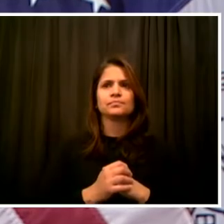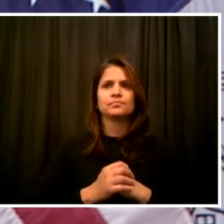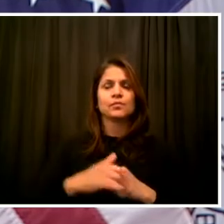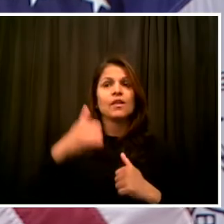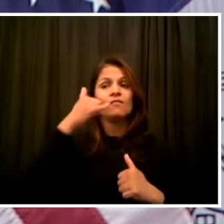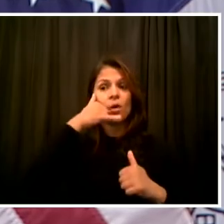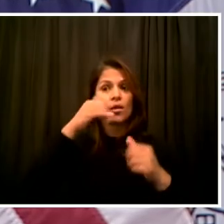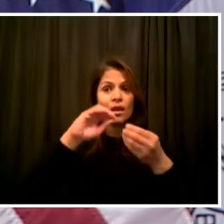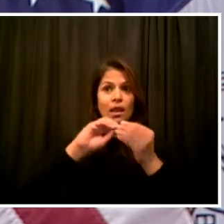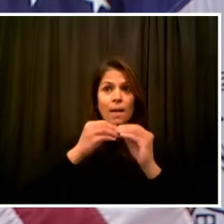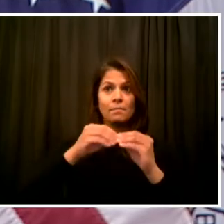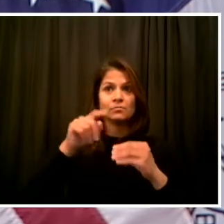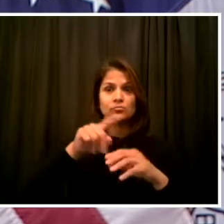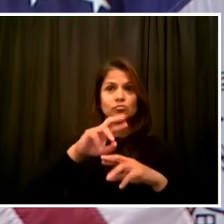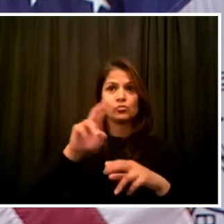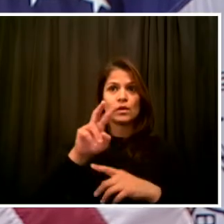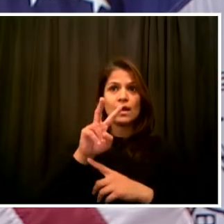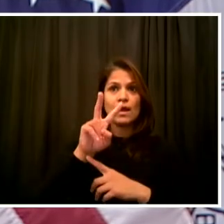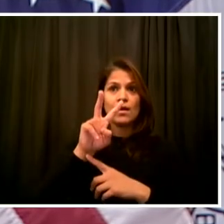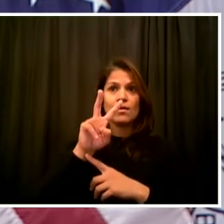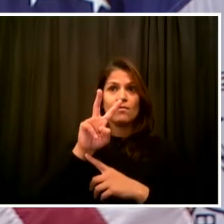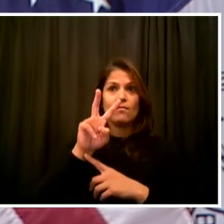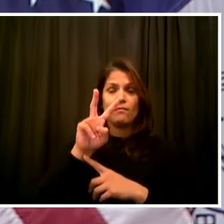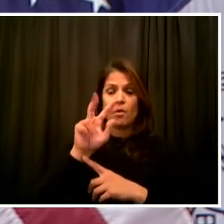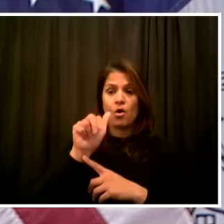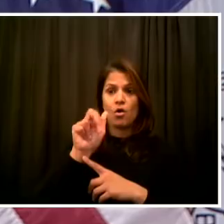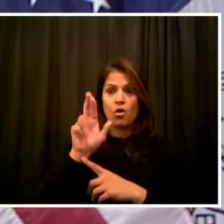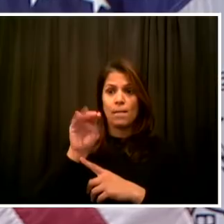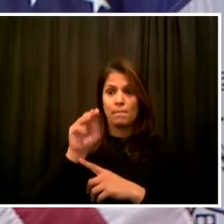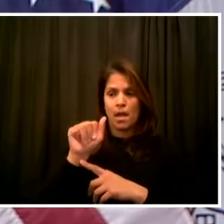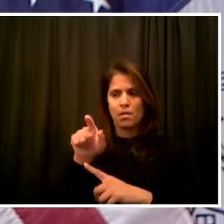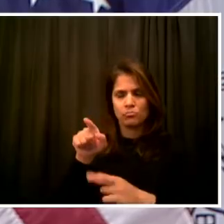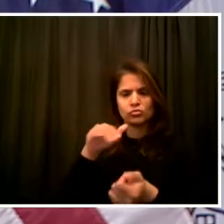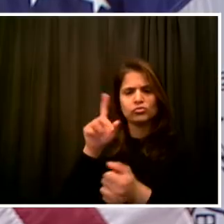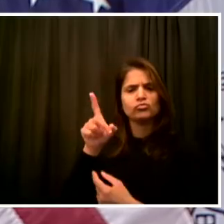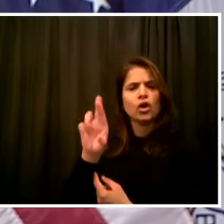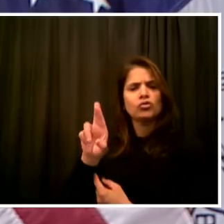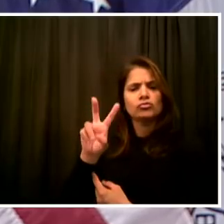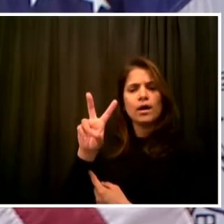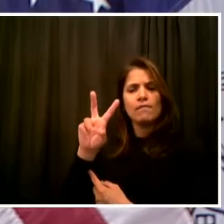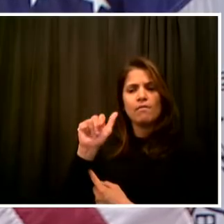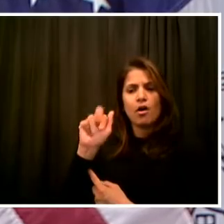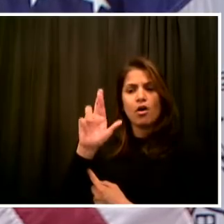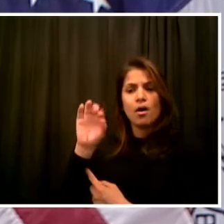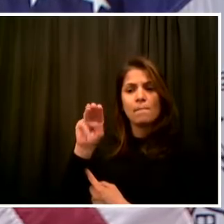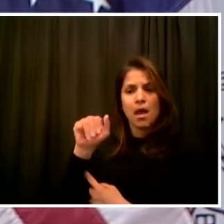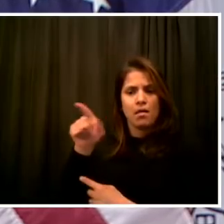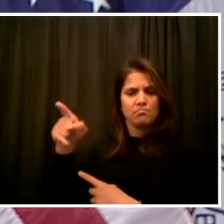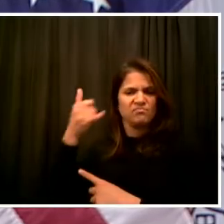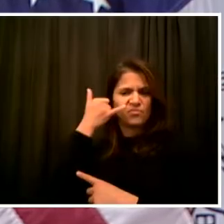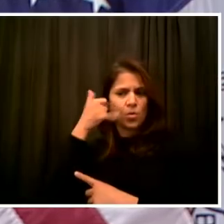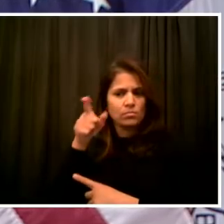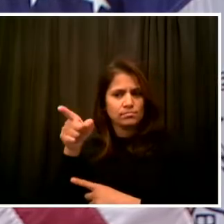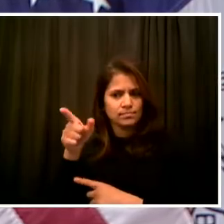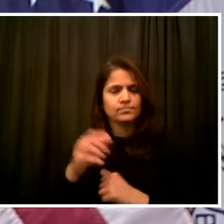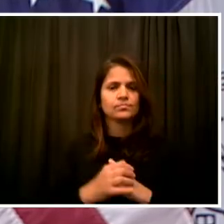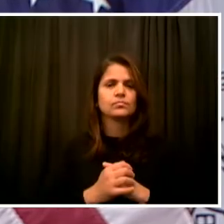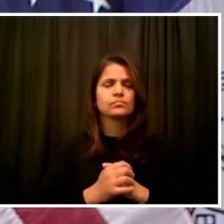JOURNALIST. JUST A QUICK REMINDER THAT WE HAVE DR. VARMA, DR. CASS AND COMMISSIONER BANK ON THE PHONE. WITH THAT THE